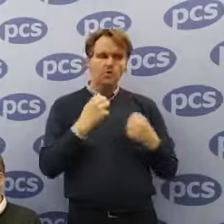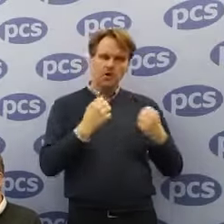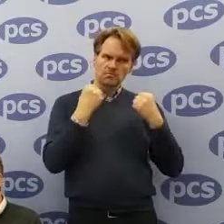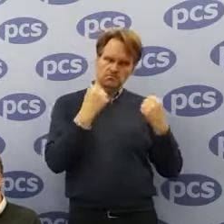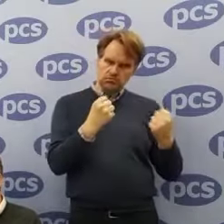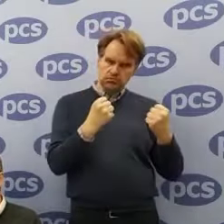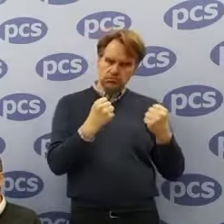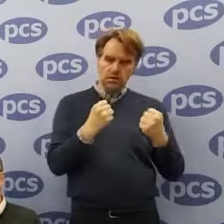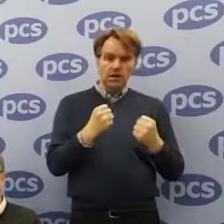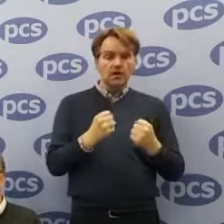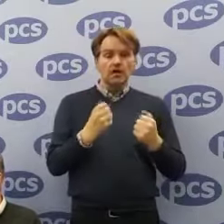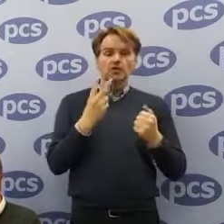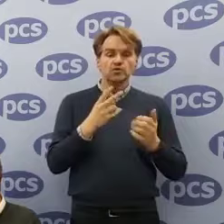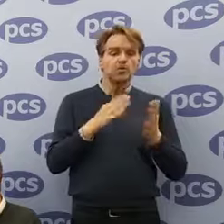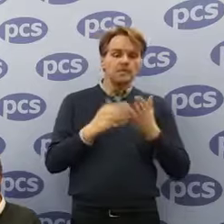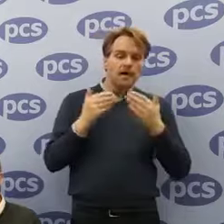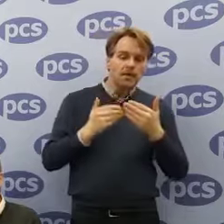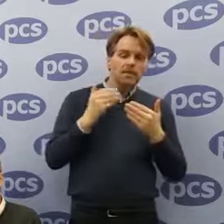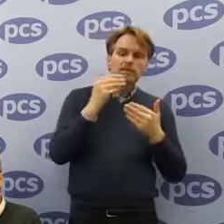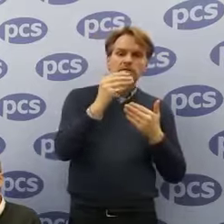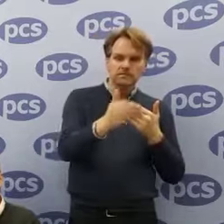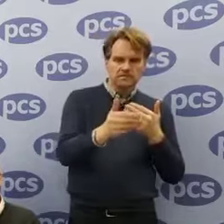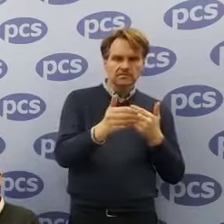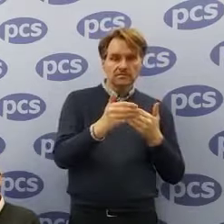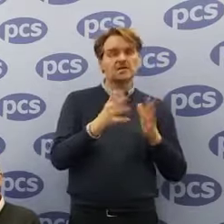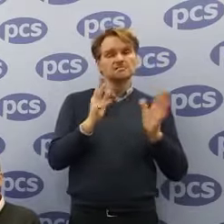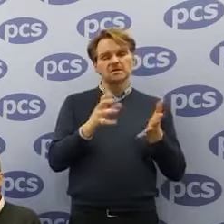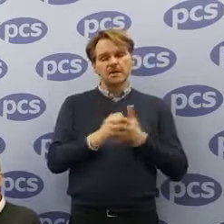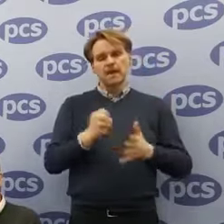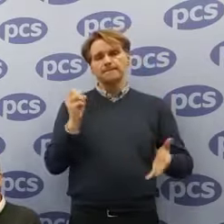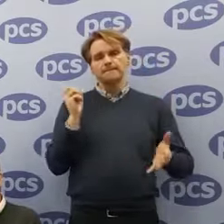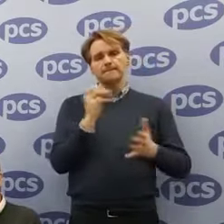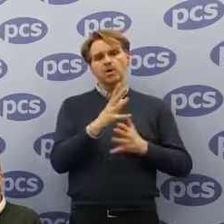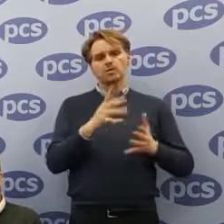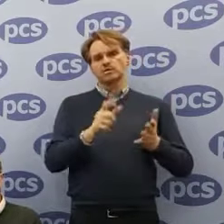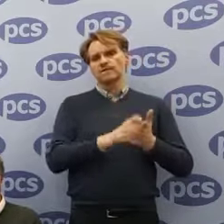next two months is going to be postal and that is why I want to just urge